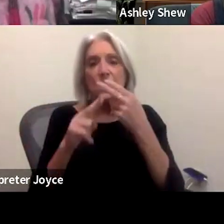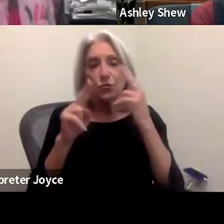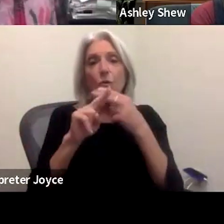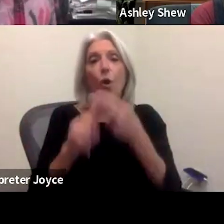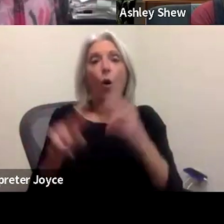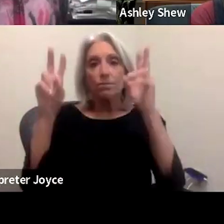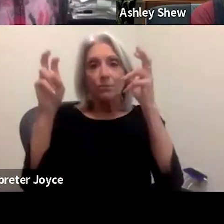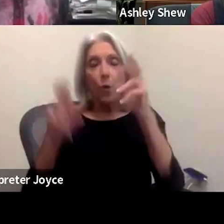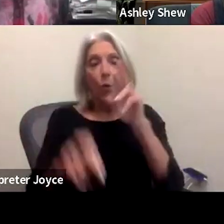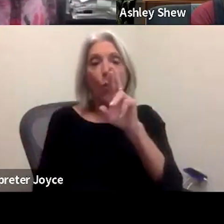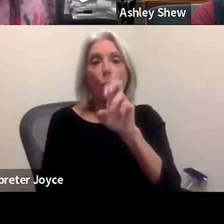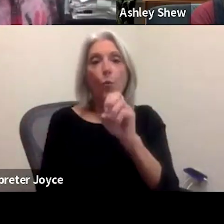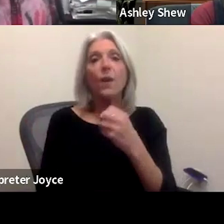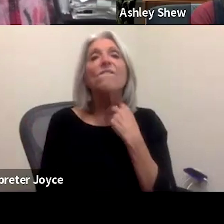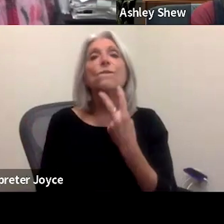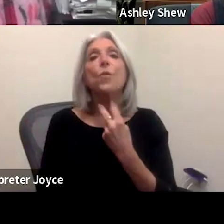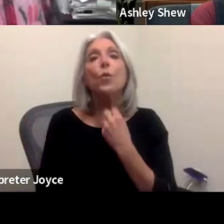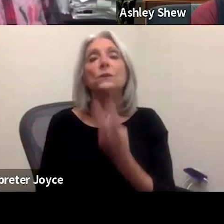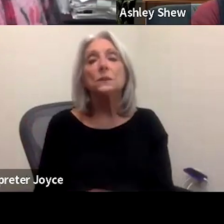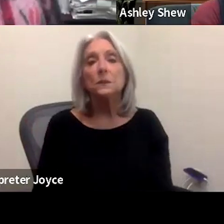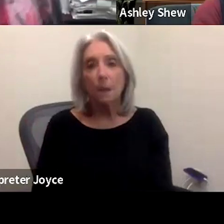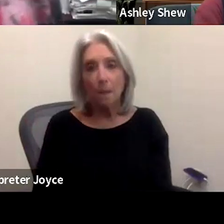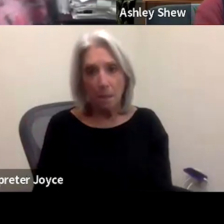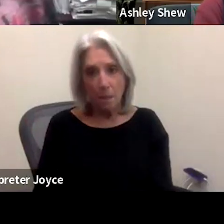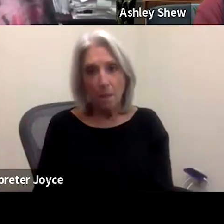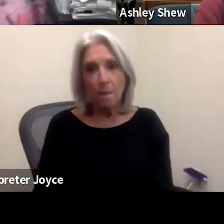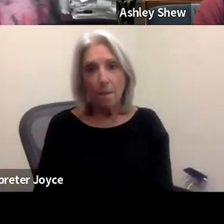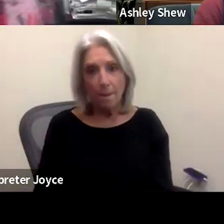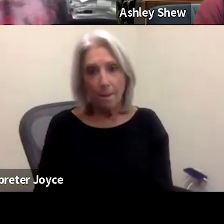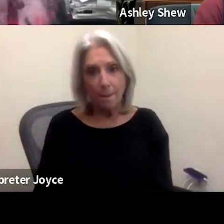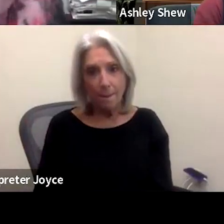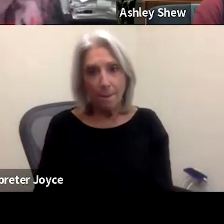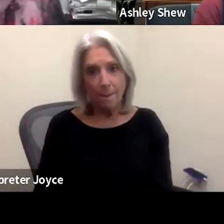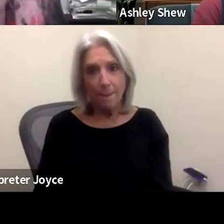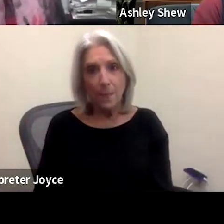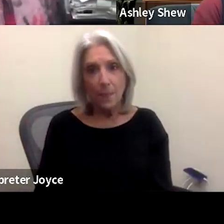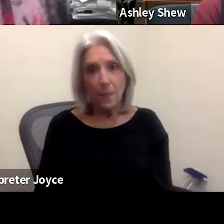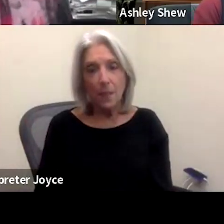And it is part of ASL.